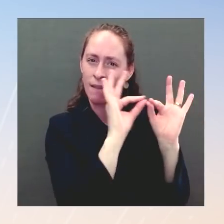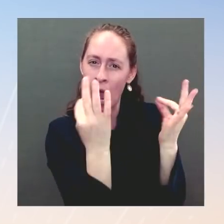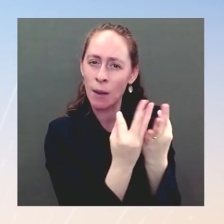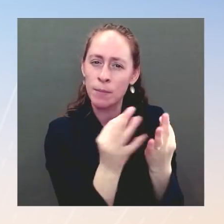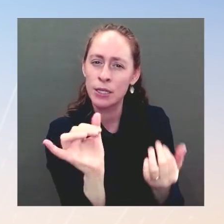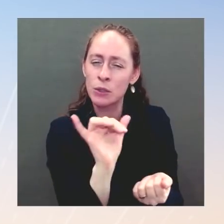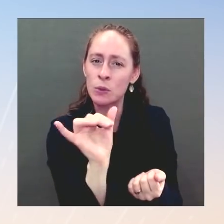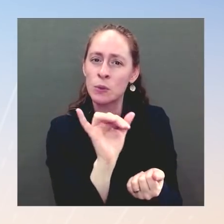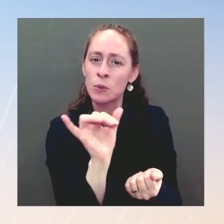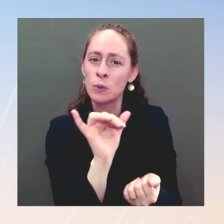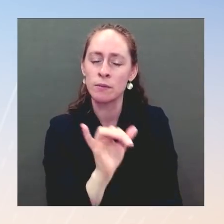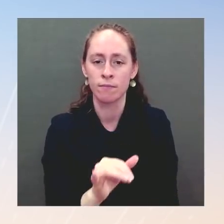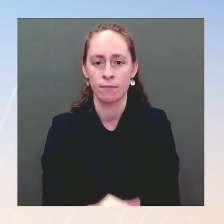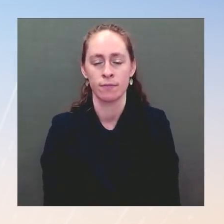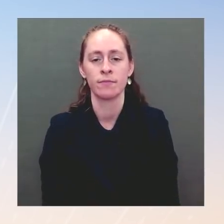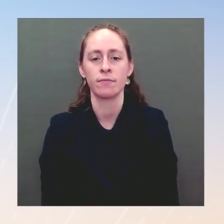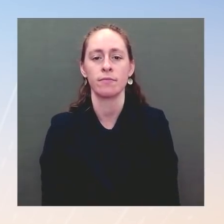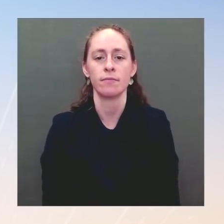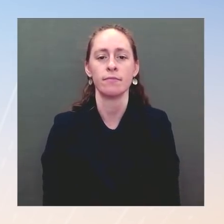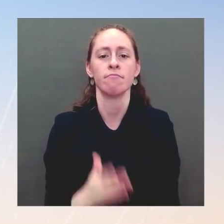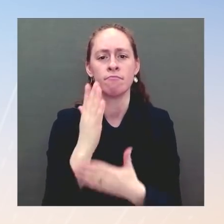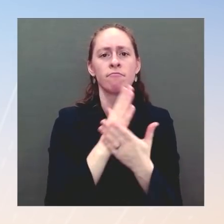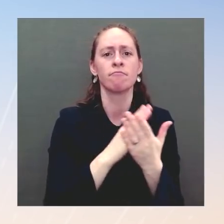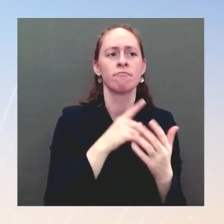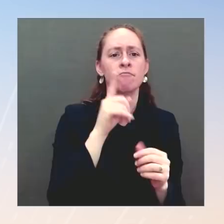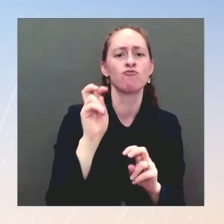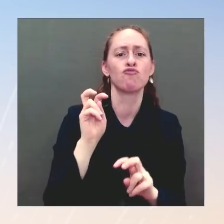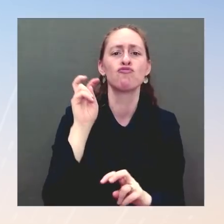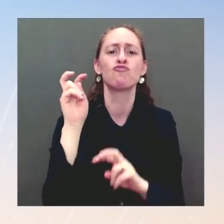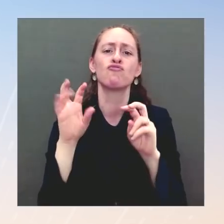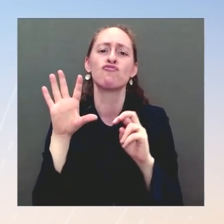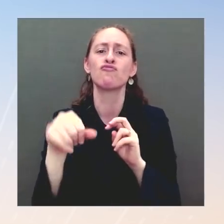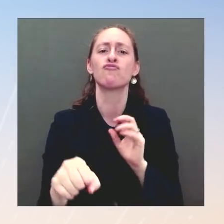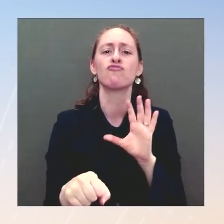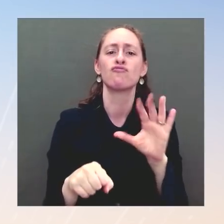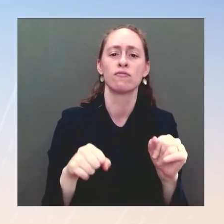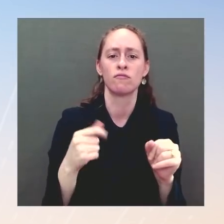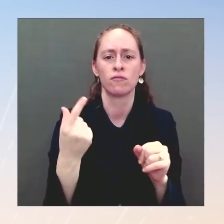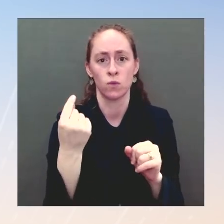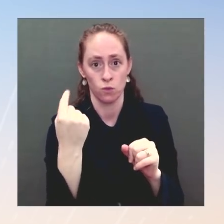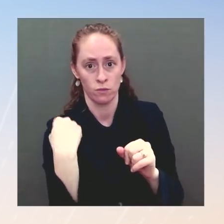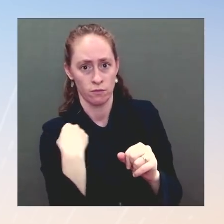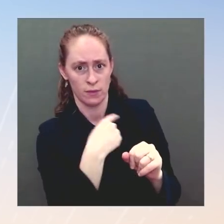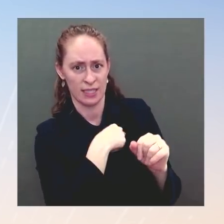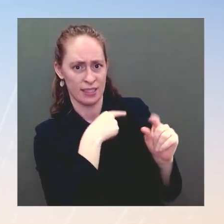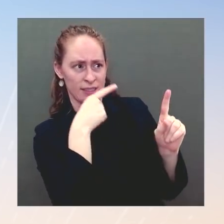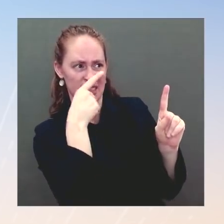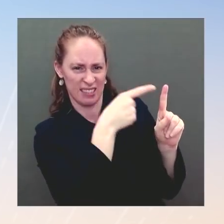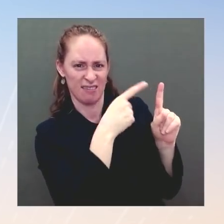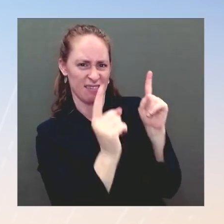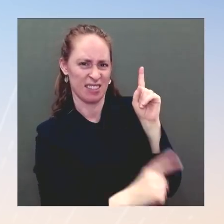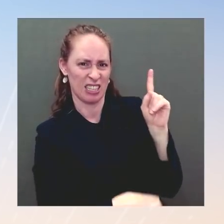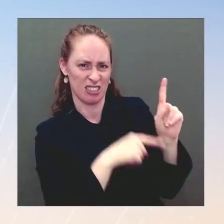they've moved money around to children, to family members so they could still have access to it. And we wanted to reduce the likelihood of that.